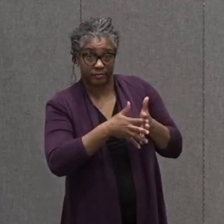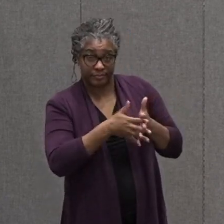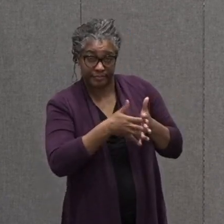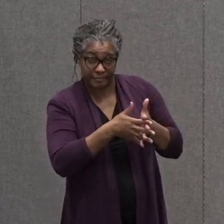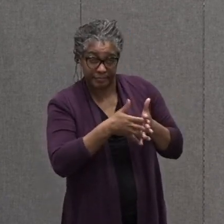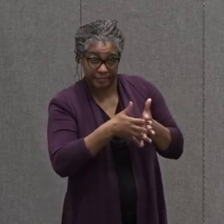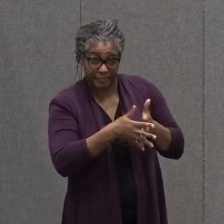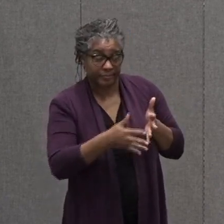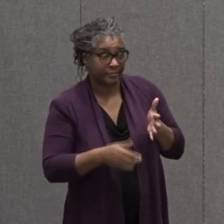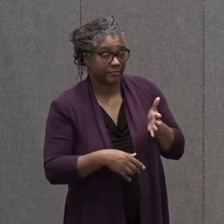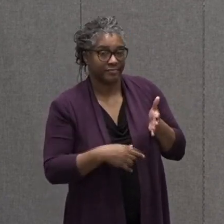don't forget your thumbs,